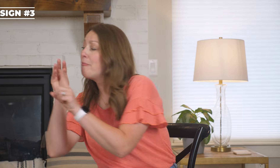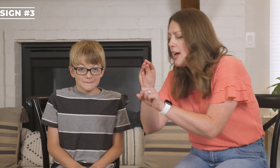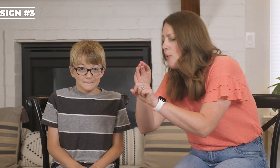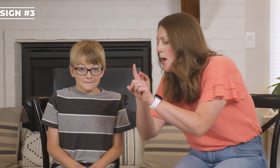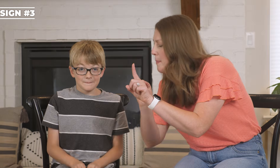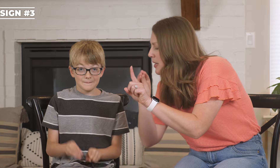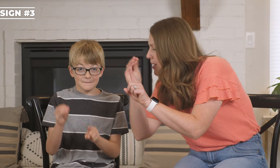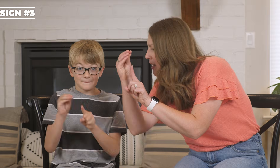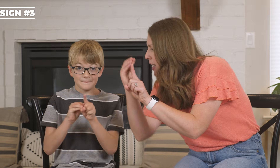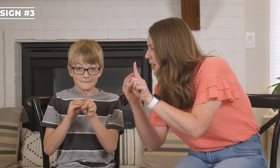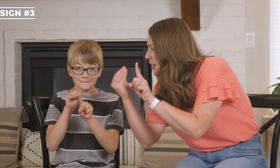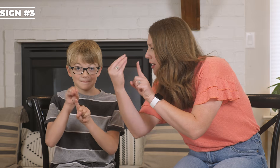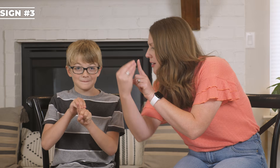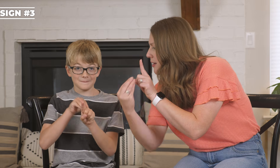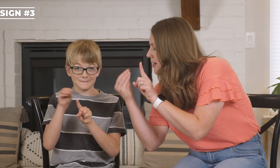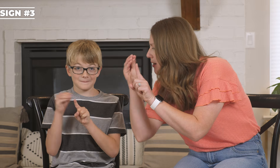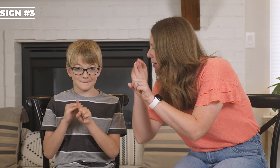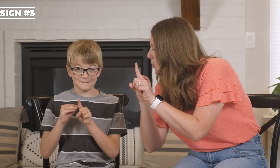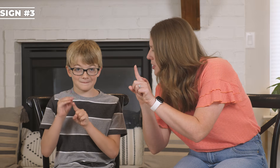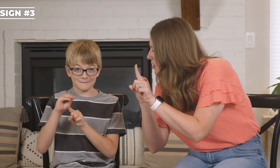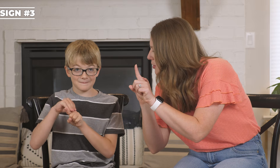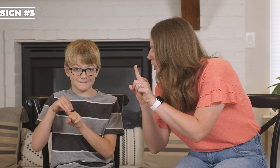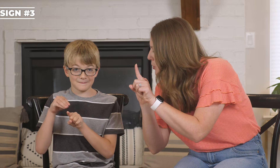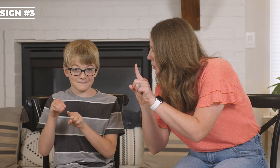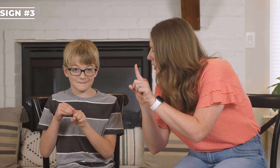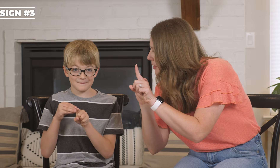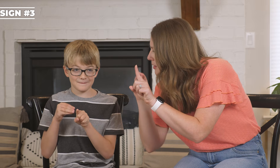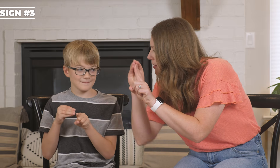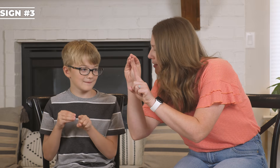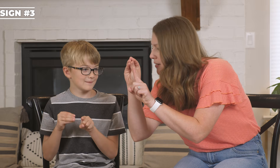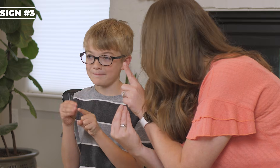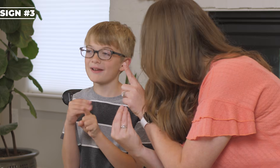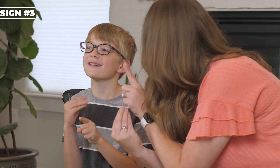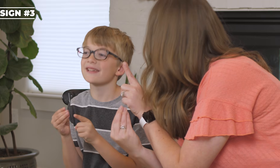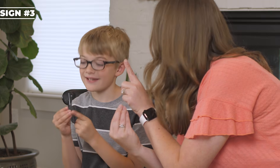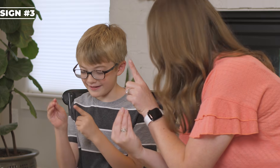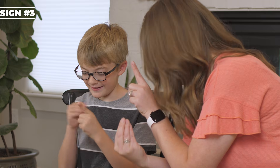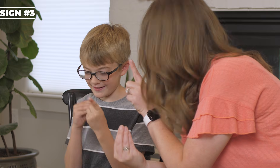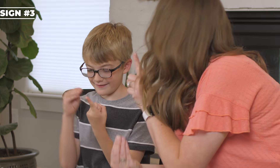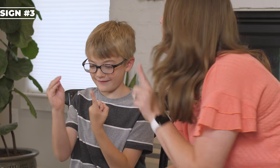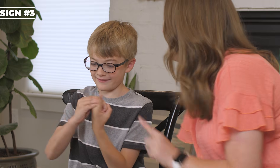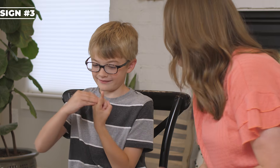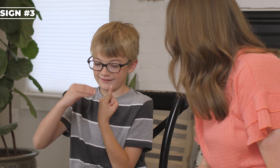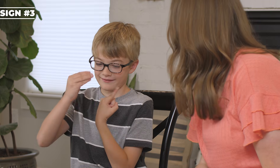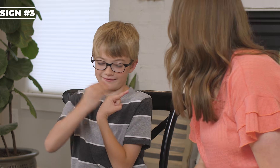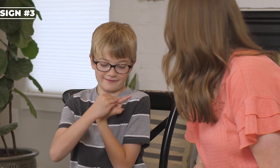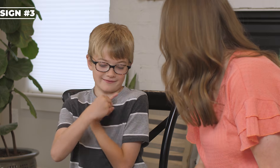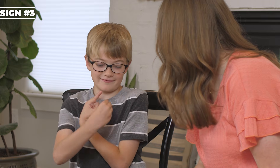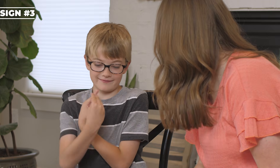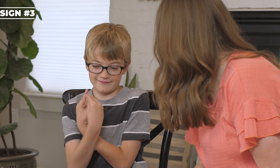Now a banana. What does it look like we're doing? Peeling. Peeling. There you go.